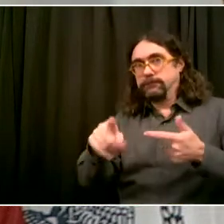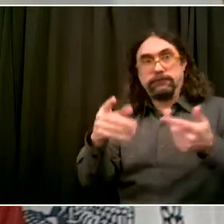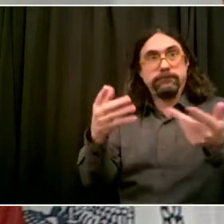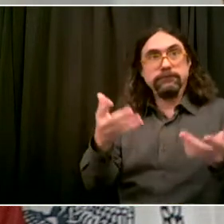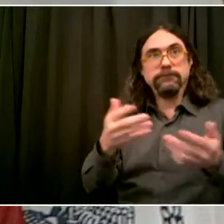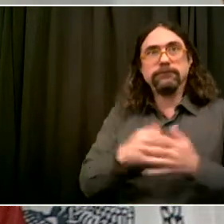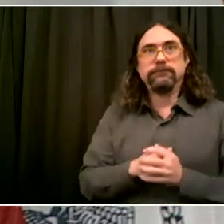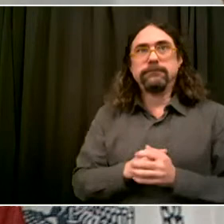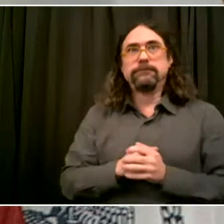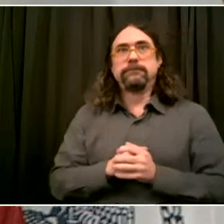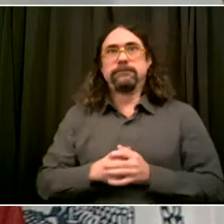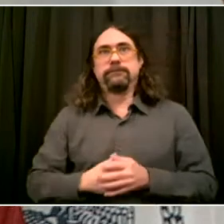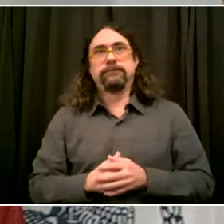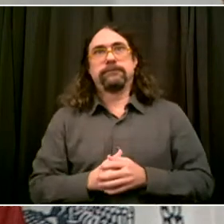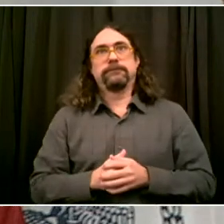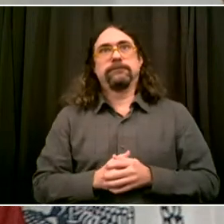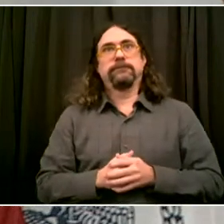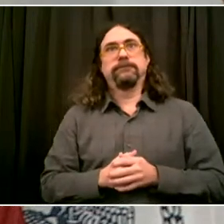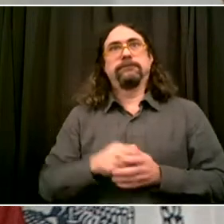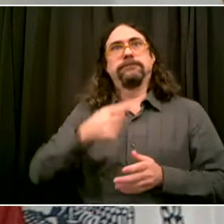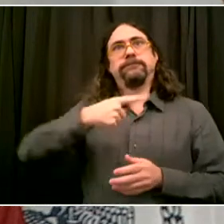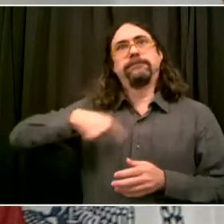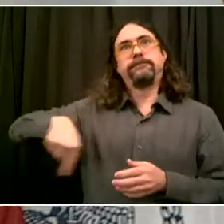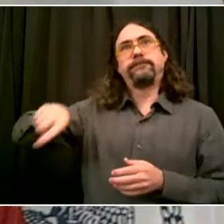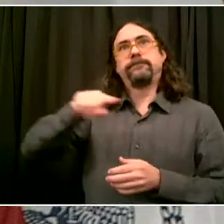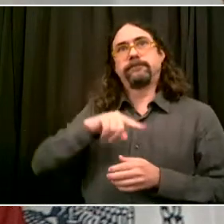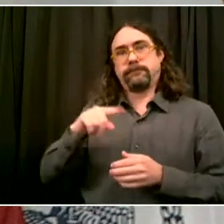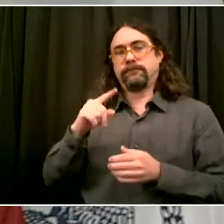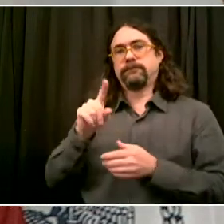WE DID A STORY A WEEK, WEEK